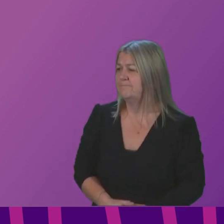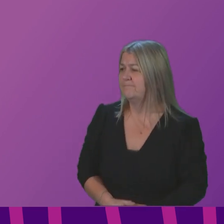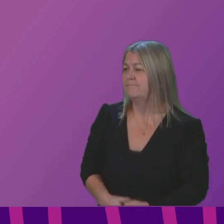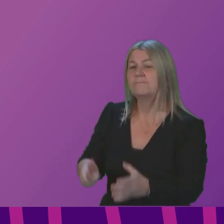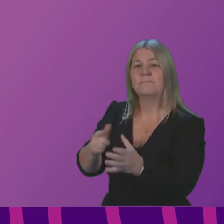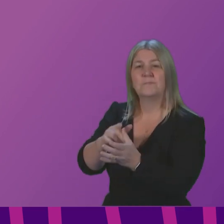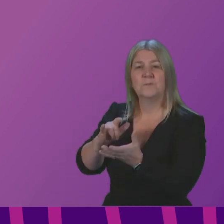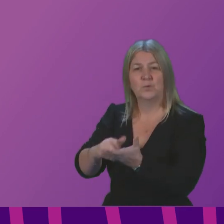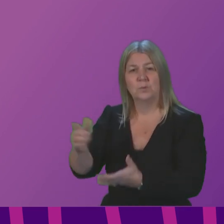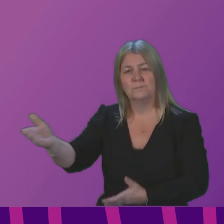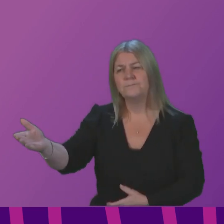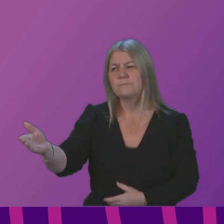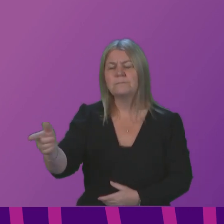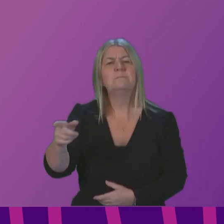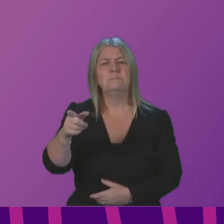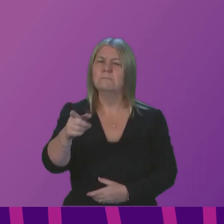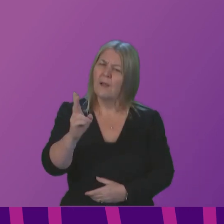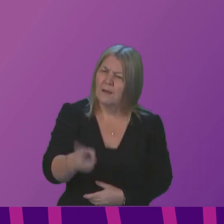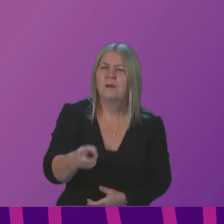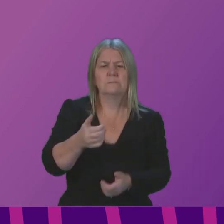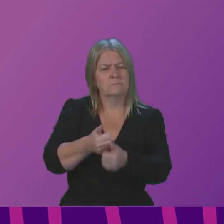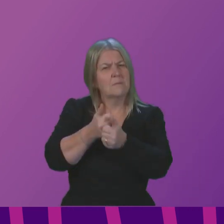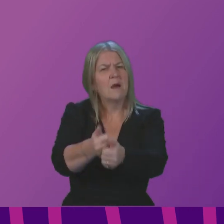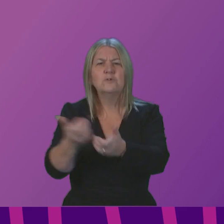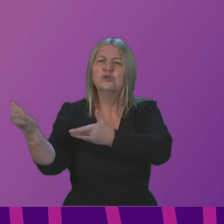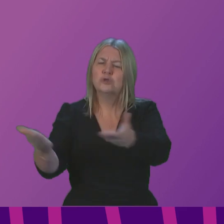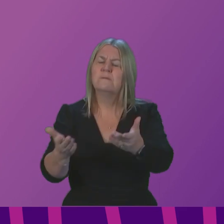Advocacy services are an important lifeline for many different groups, including vulnerable